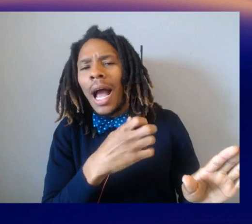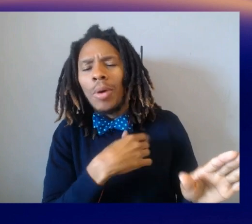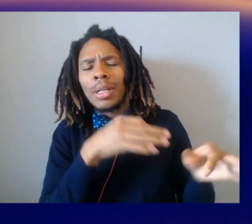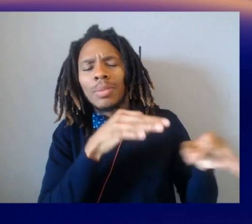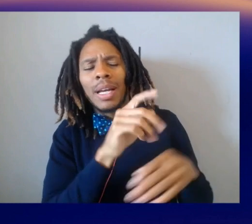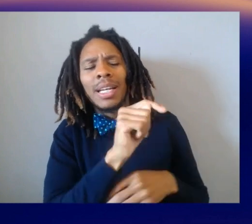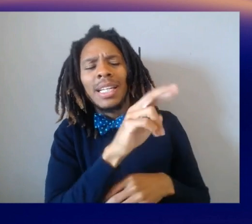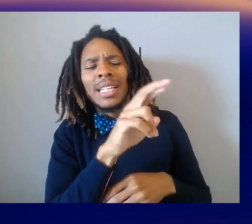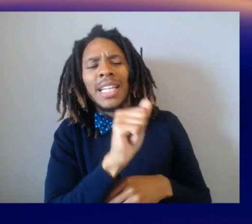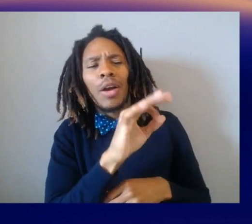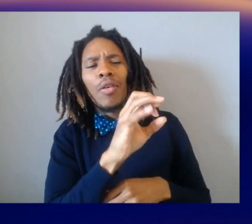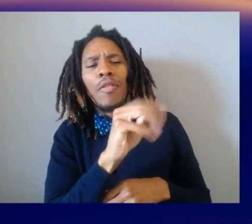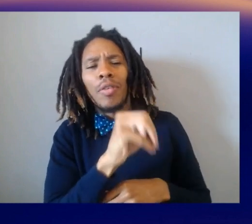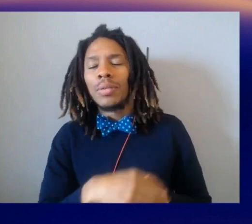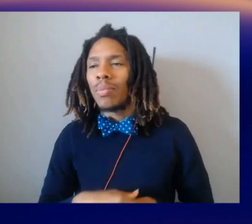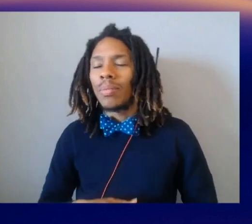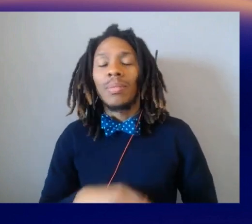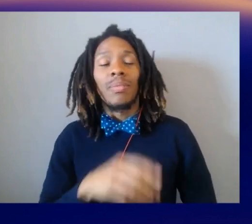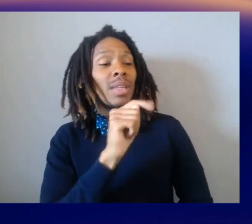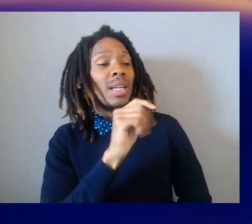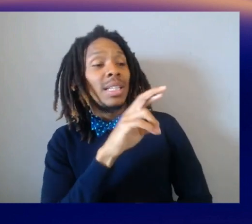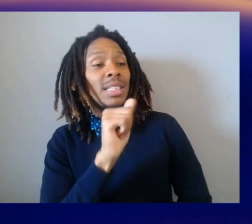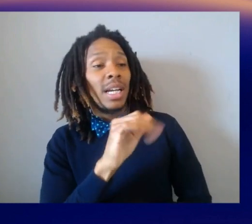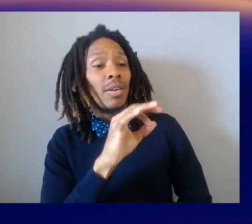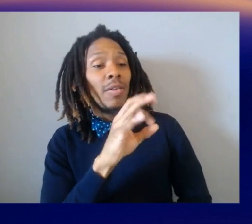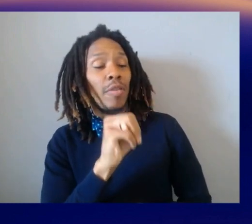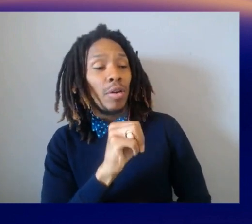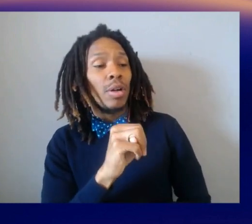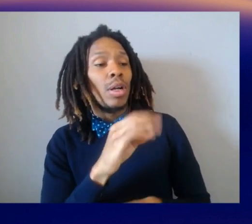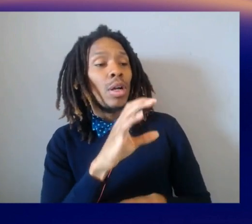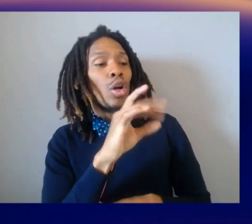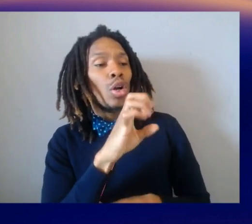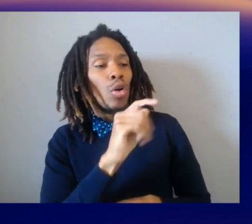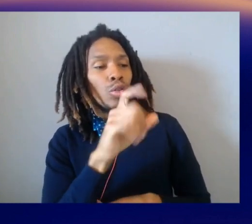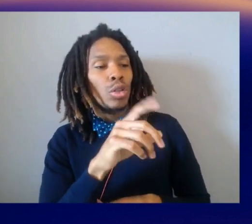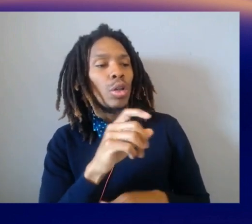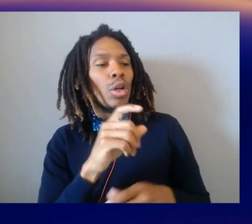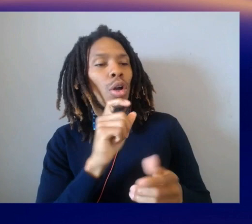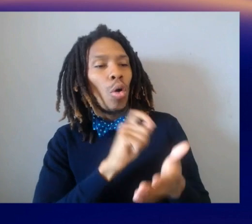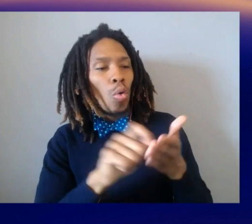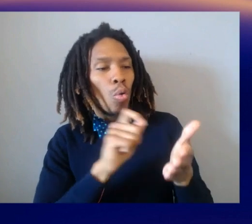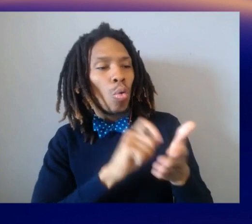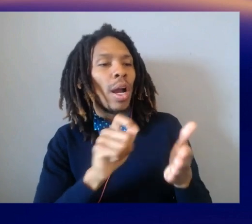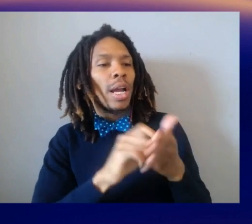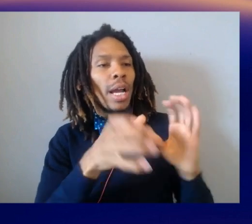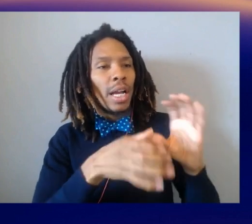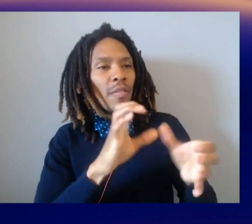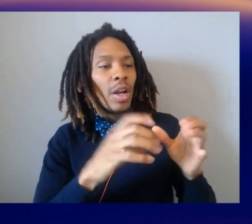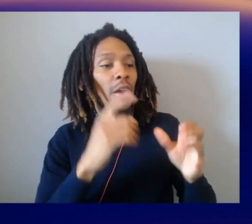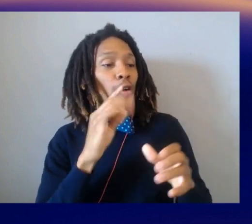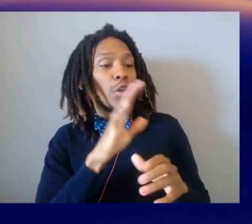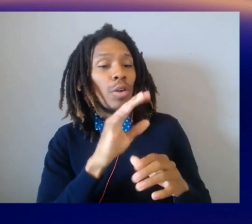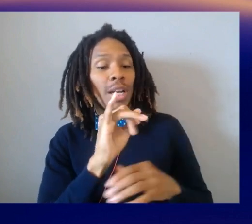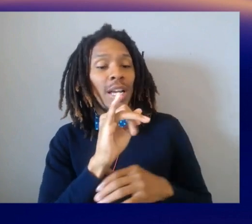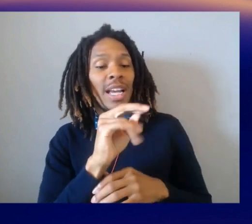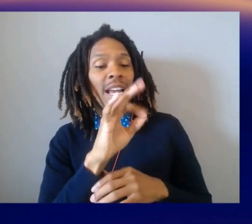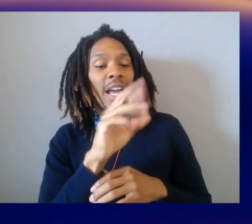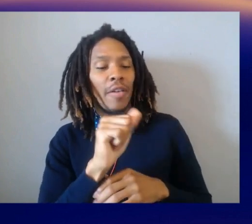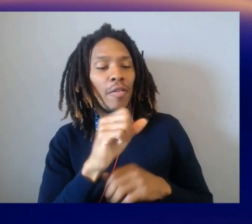So Terraform is an infrastructure's code tool that allows you to write declarative configuration for your infrastructure in Hashi Corp configuration language.